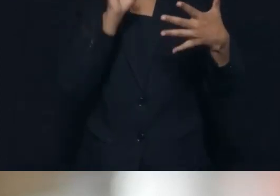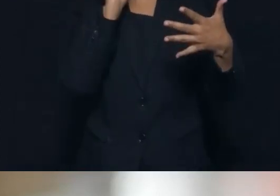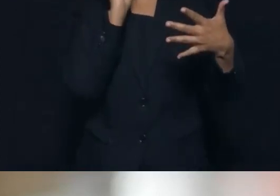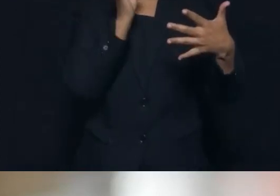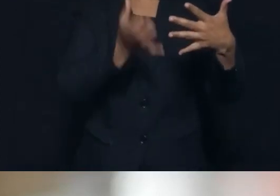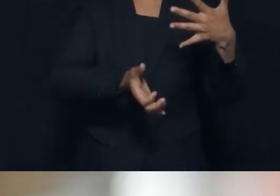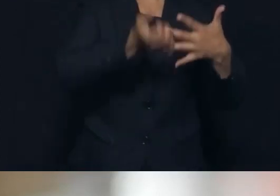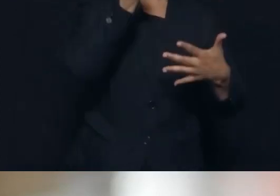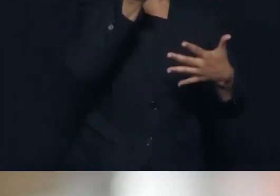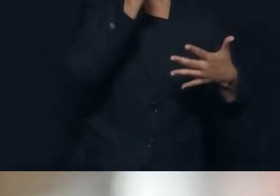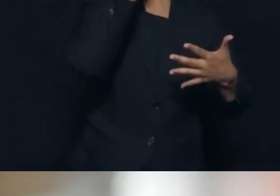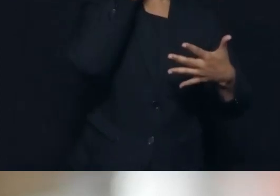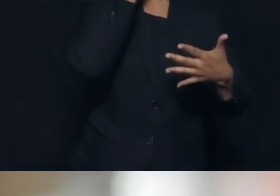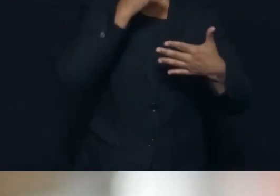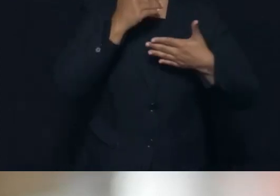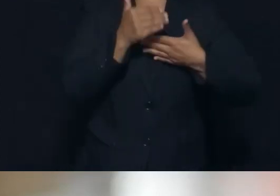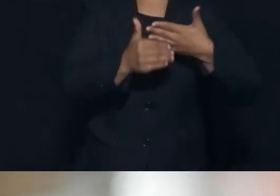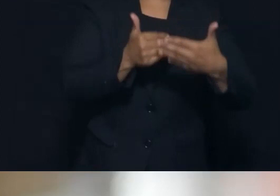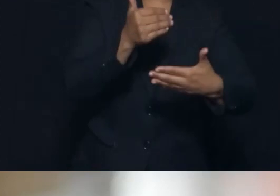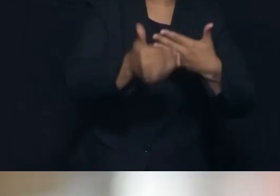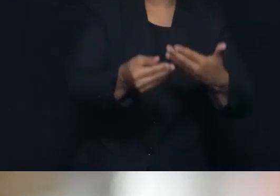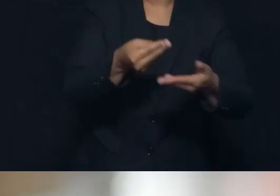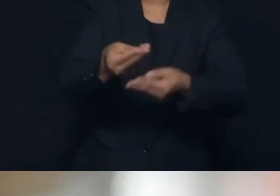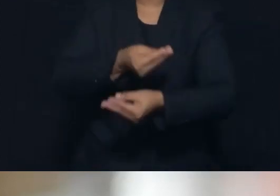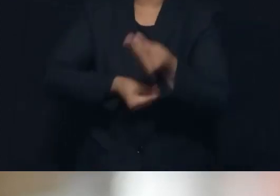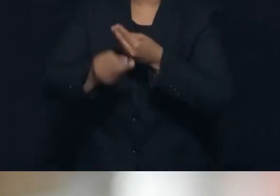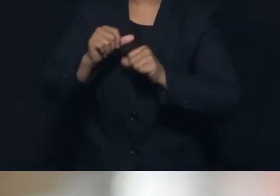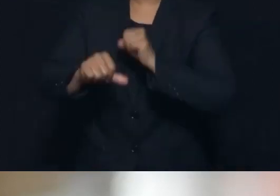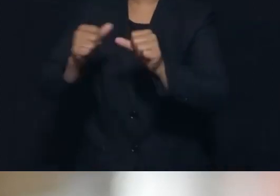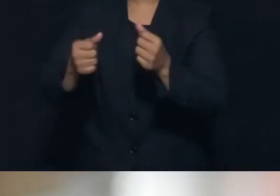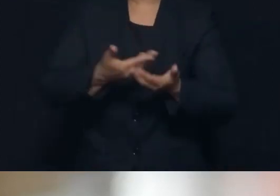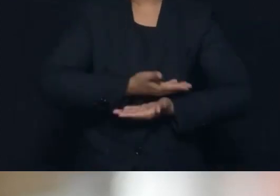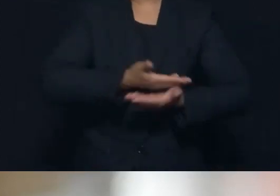Quite a number of domains in which we need to act.